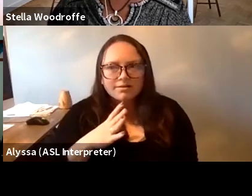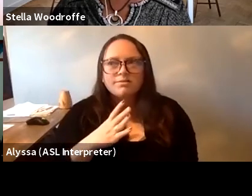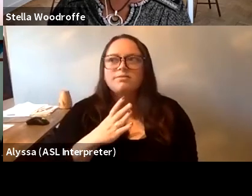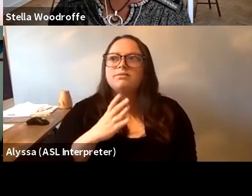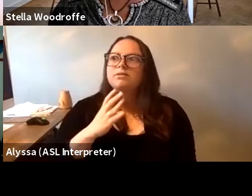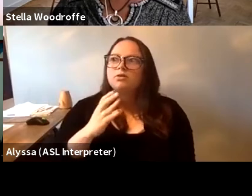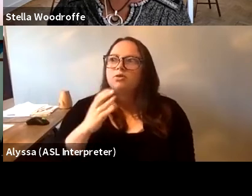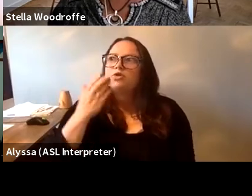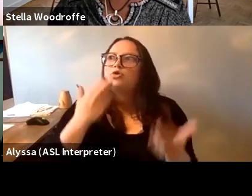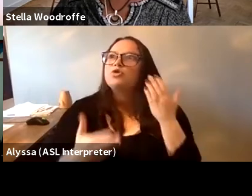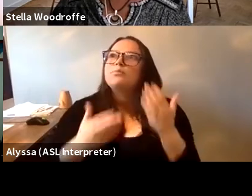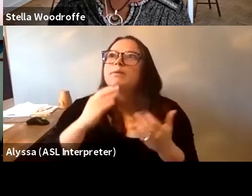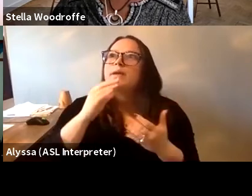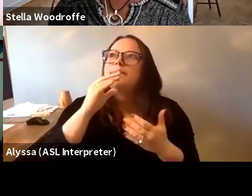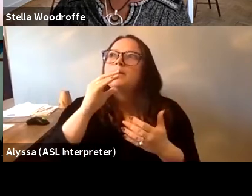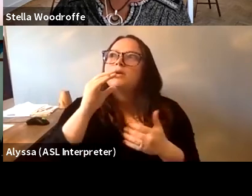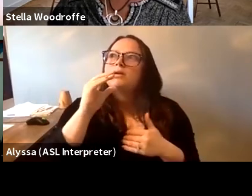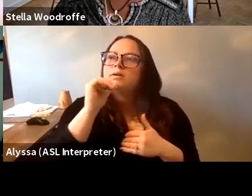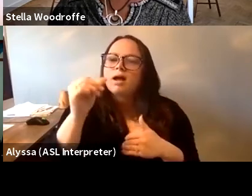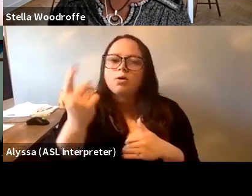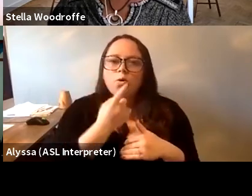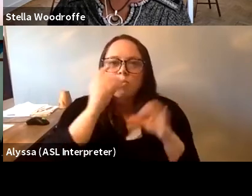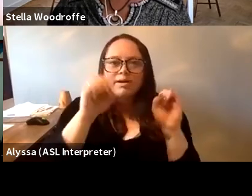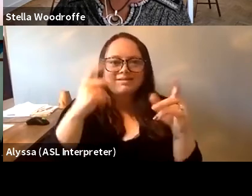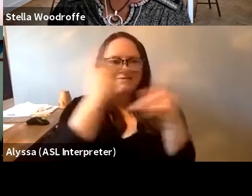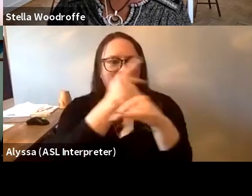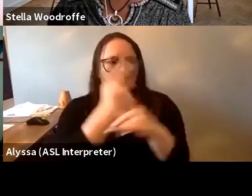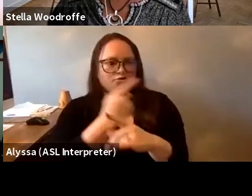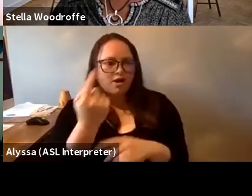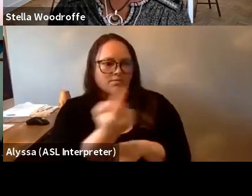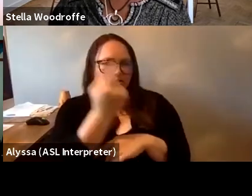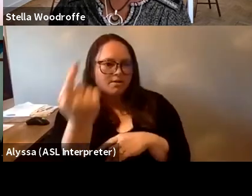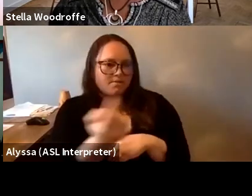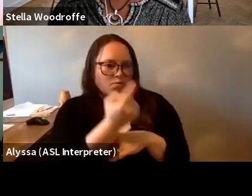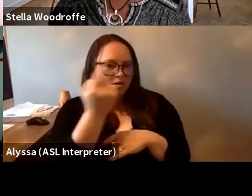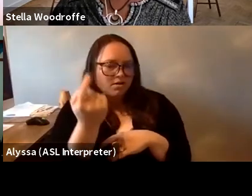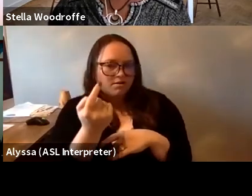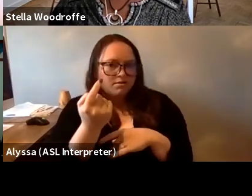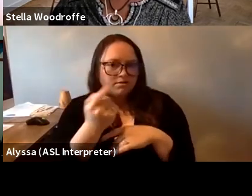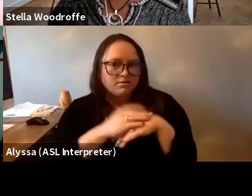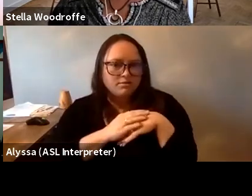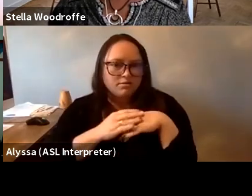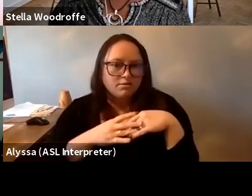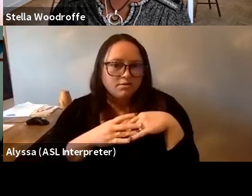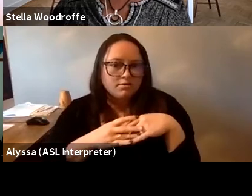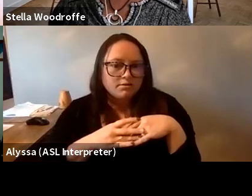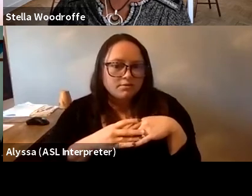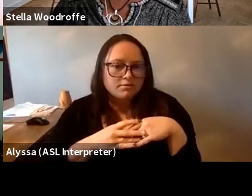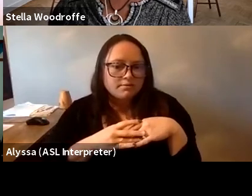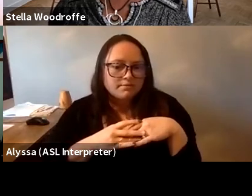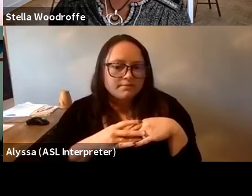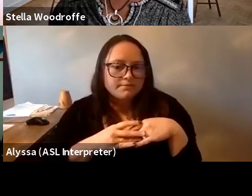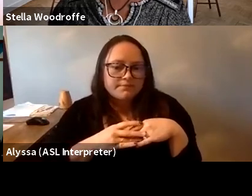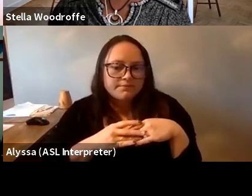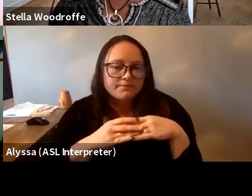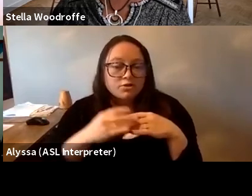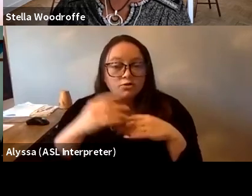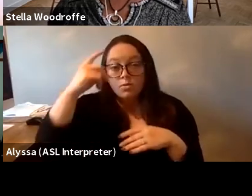someone out, you know, based on awkward appearances. And I think, with some of that some of the people that I encounter,